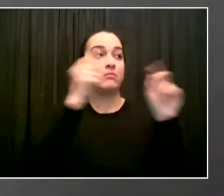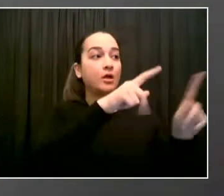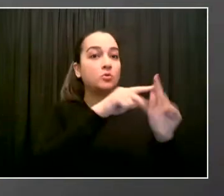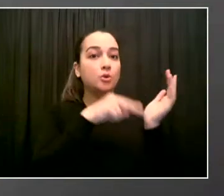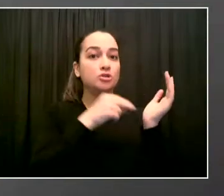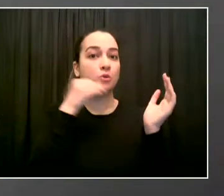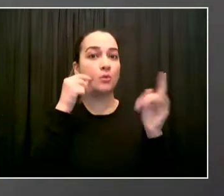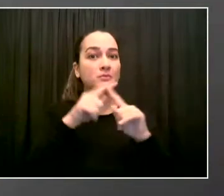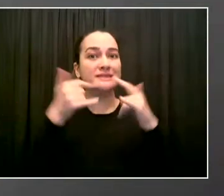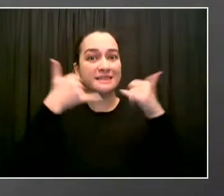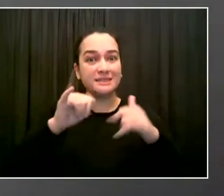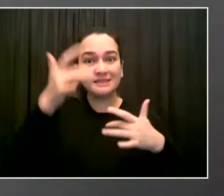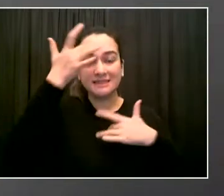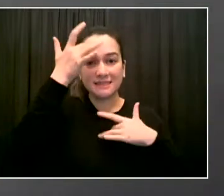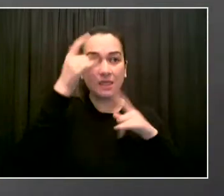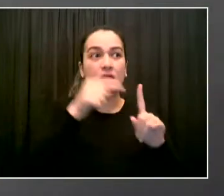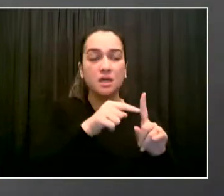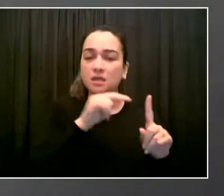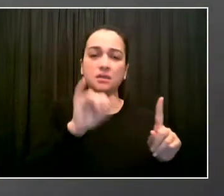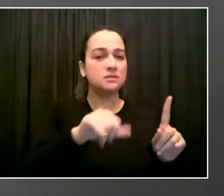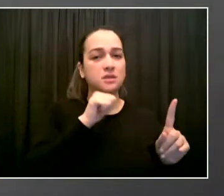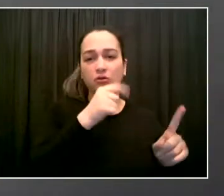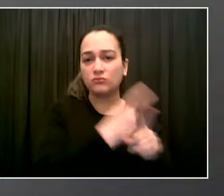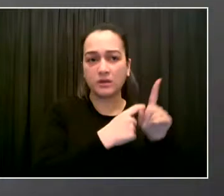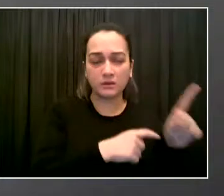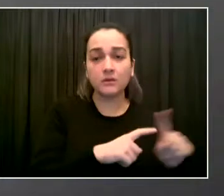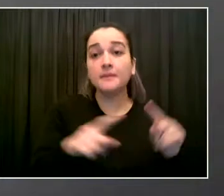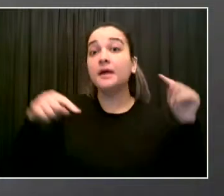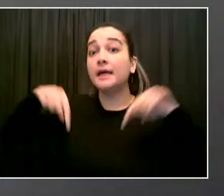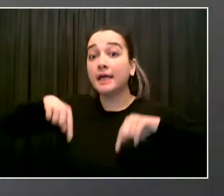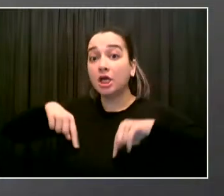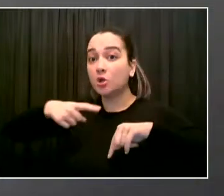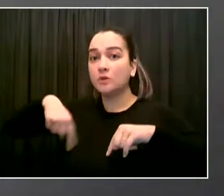SEPARATE BUILDING. REMEMBER IT WWS A